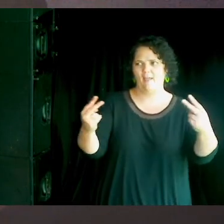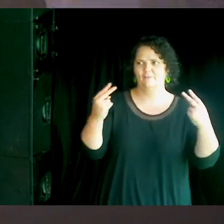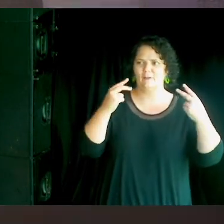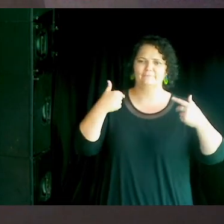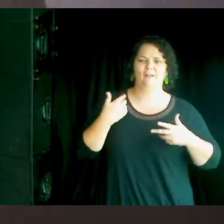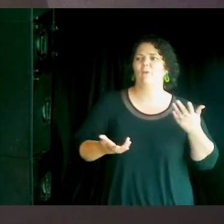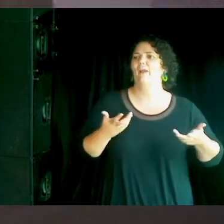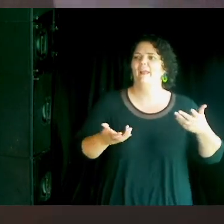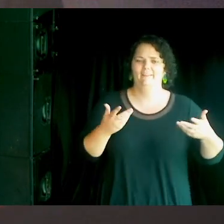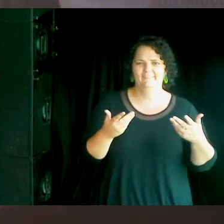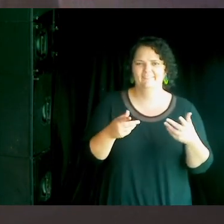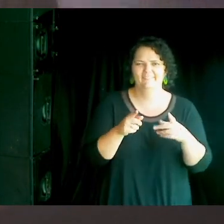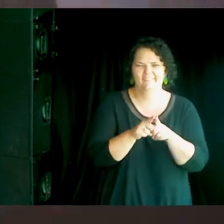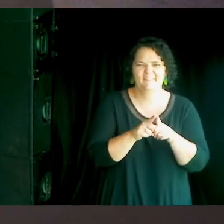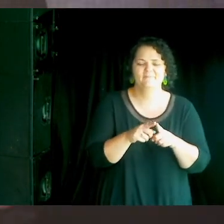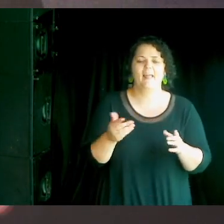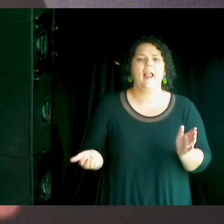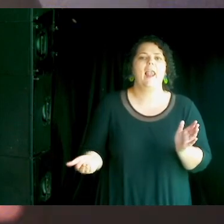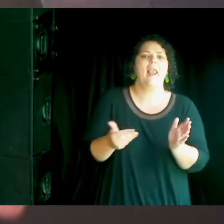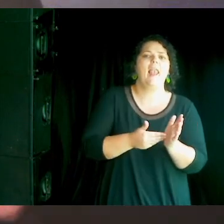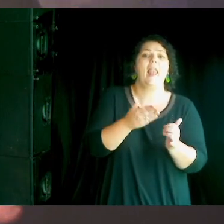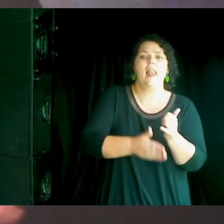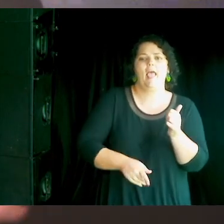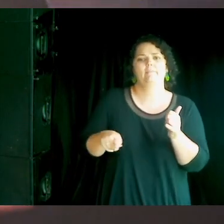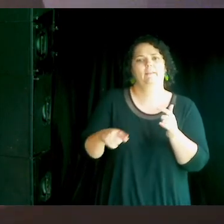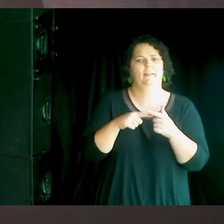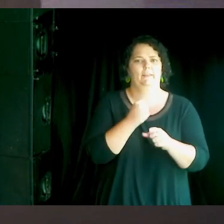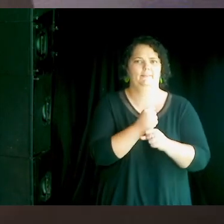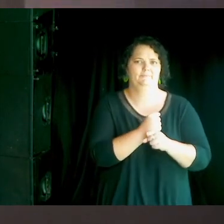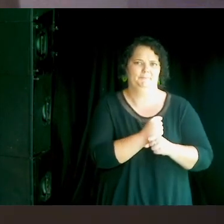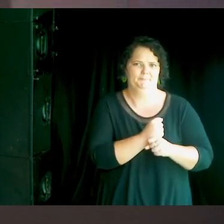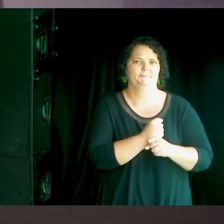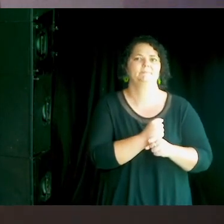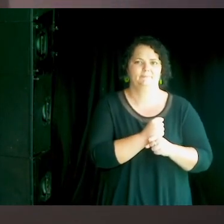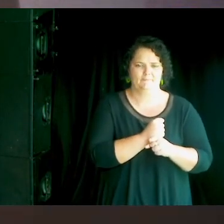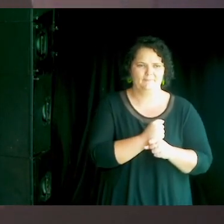the eggs come at the end because in the in the bottom and people go oh my god it looks so good